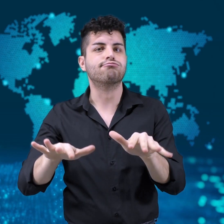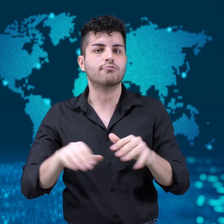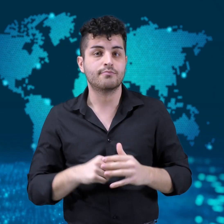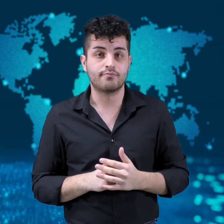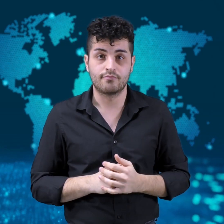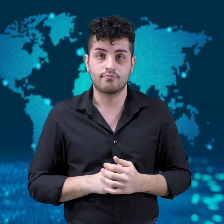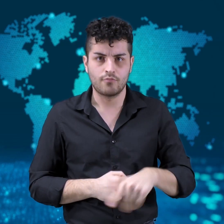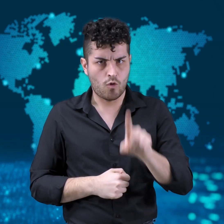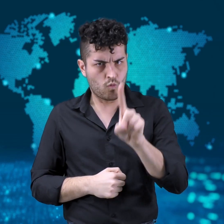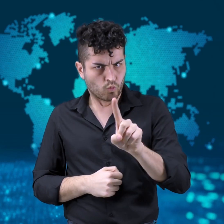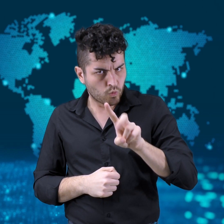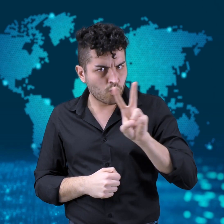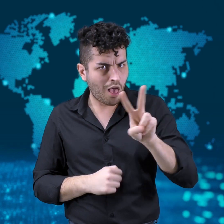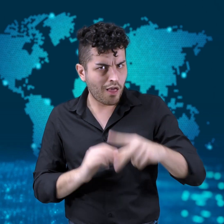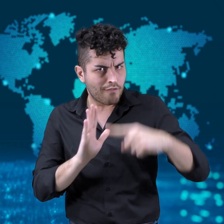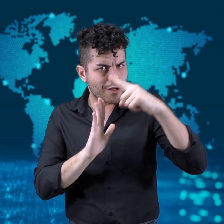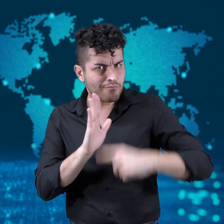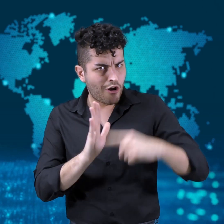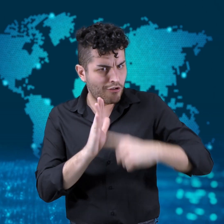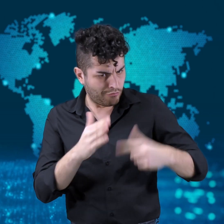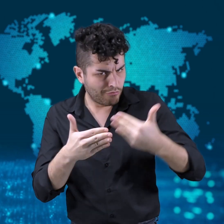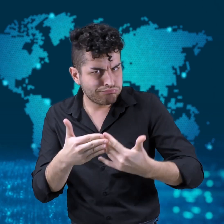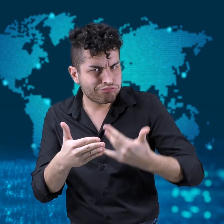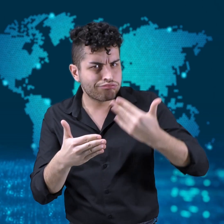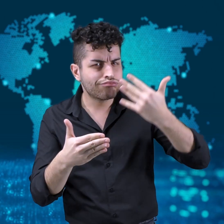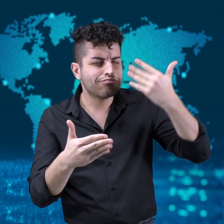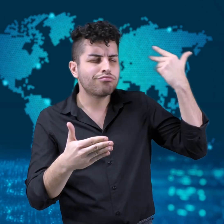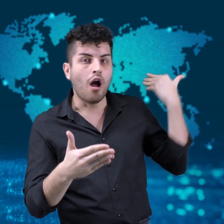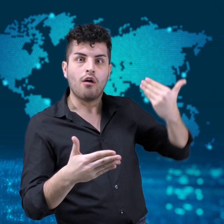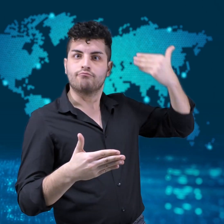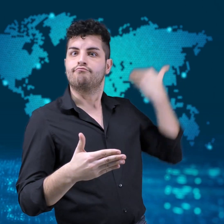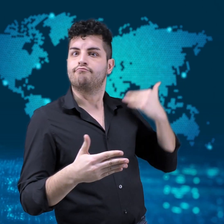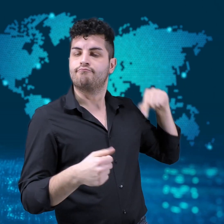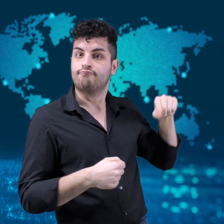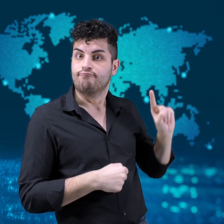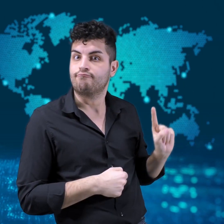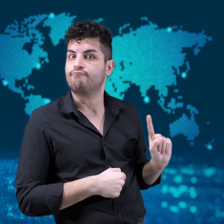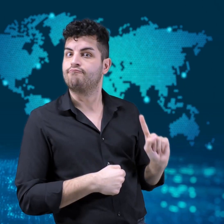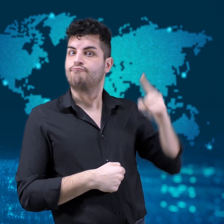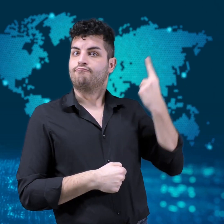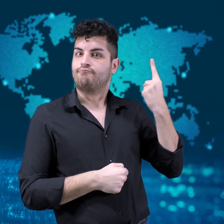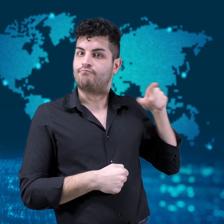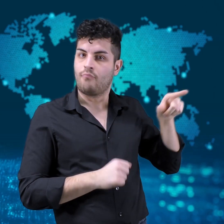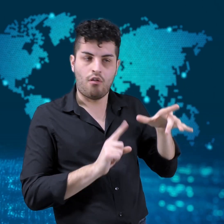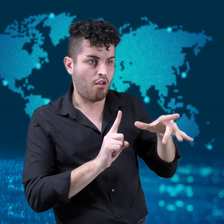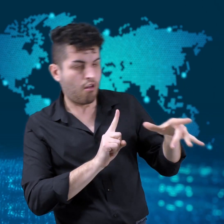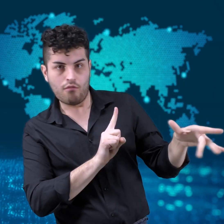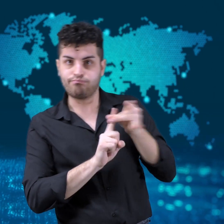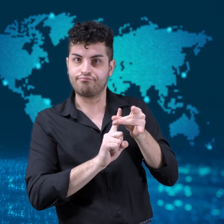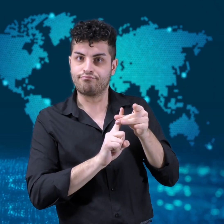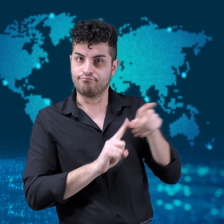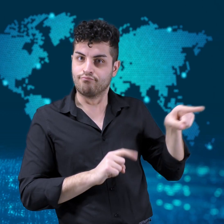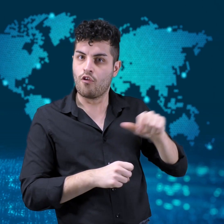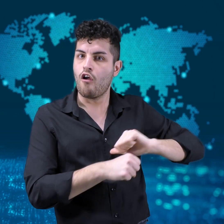They have begun training people to administer the shots.